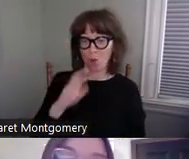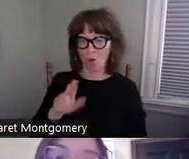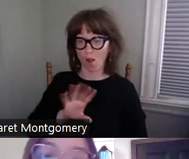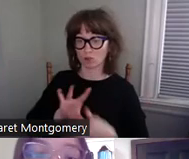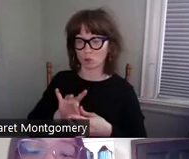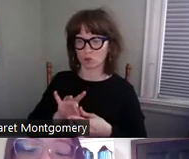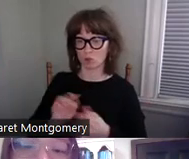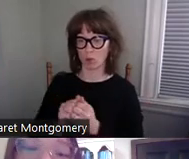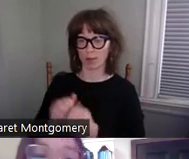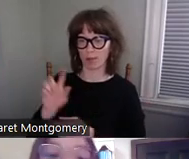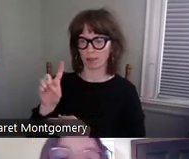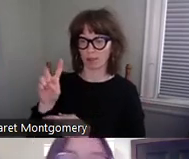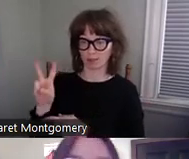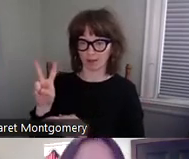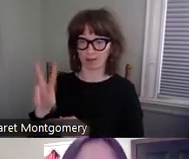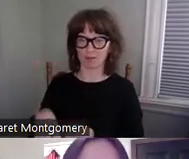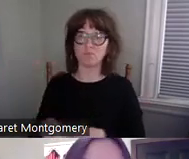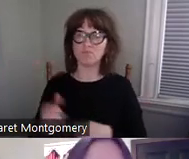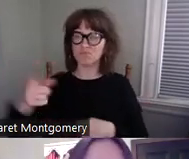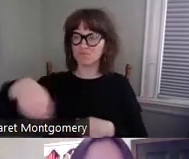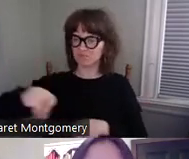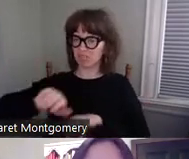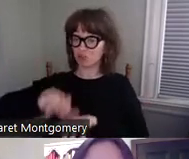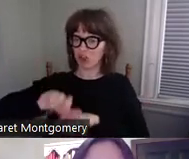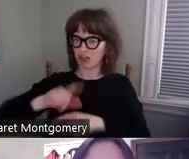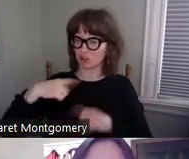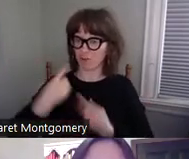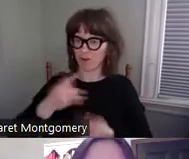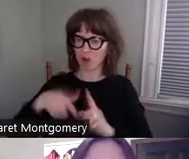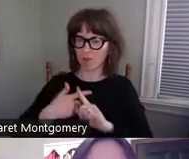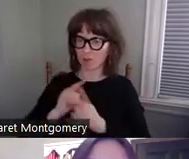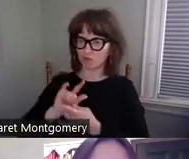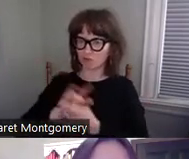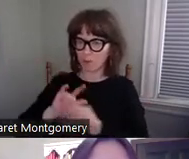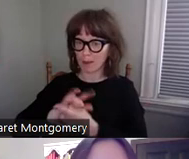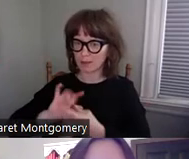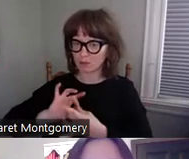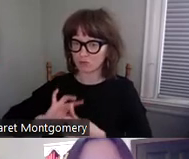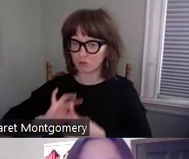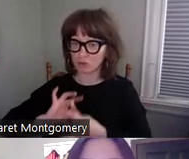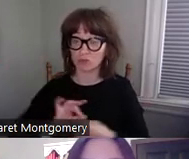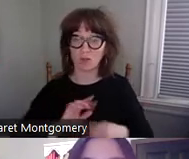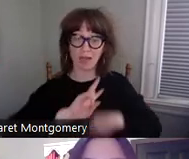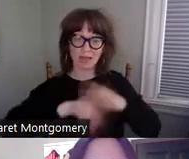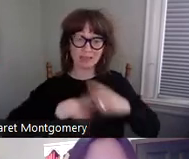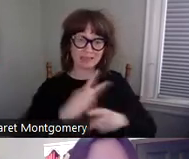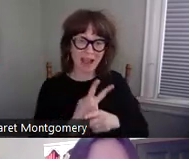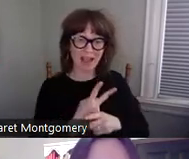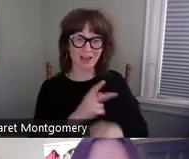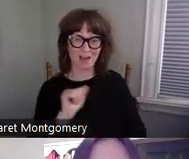are talking about relationships, a specific type of a basically think of physical or